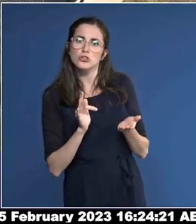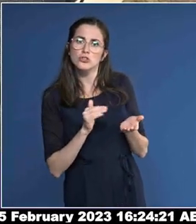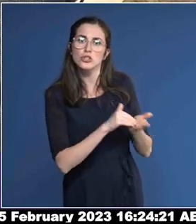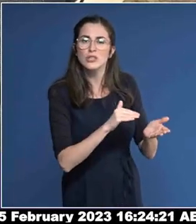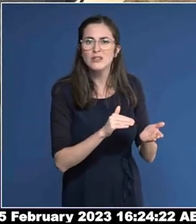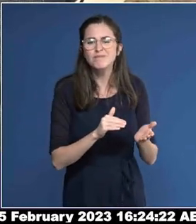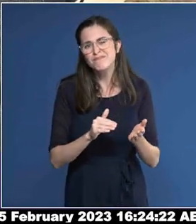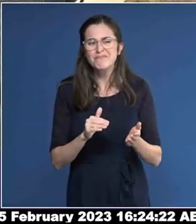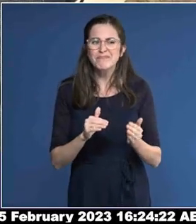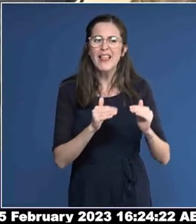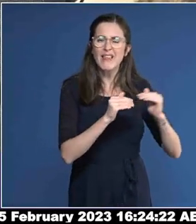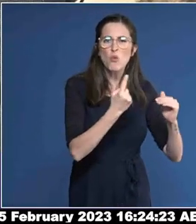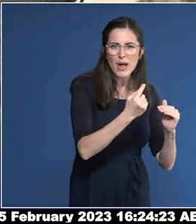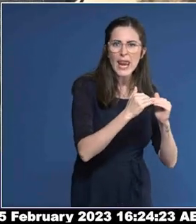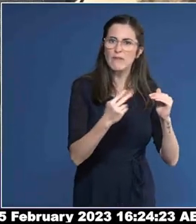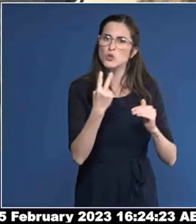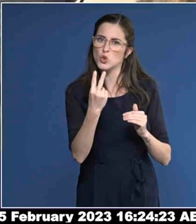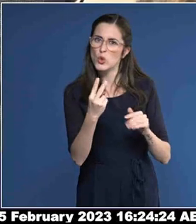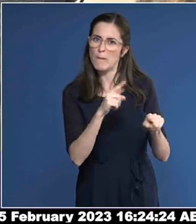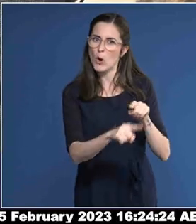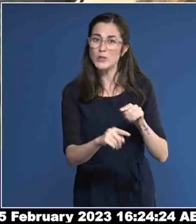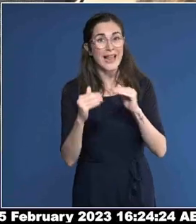Less at level 3. But it's not specific to an individual level.